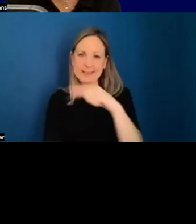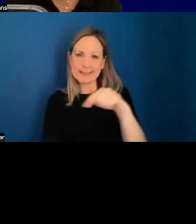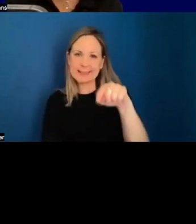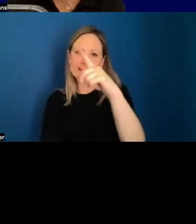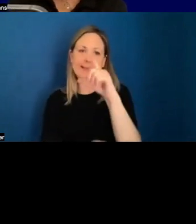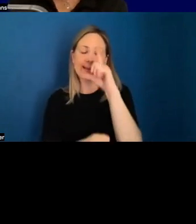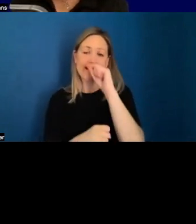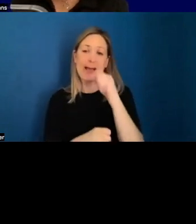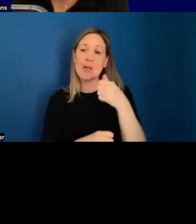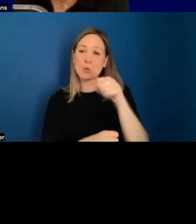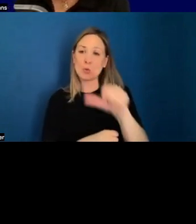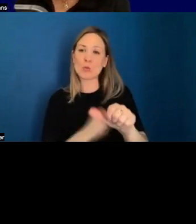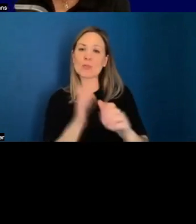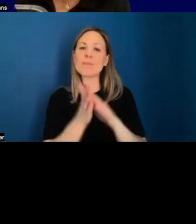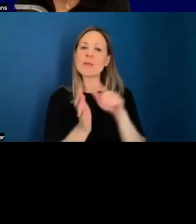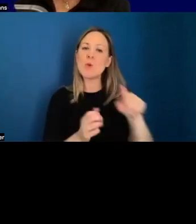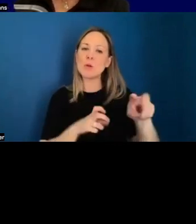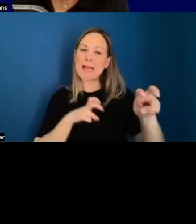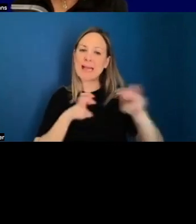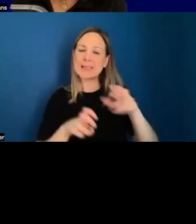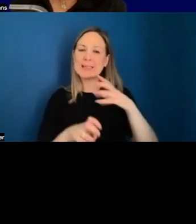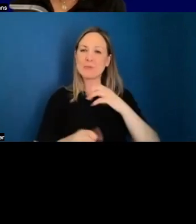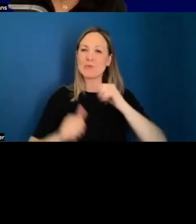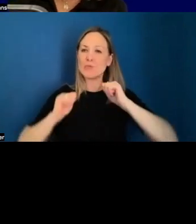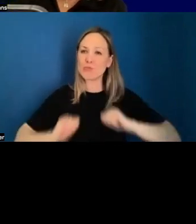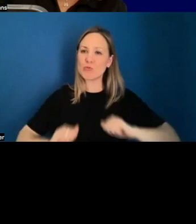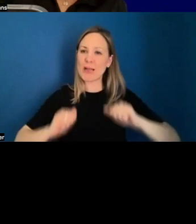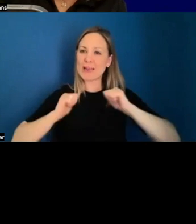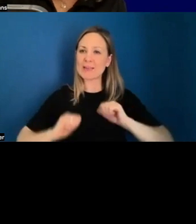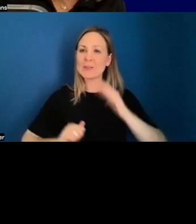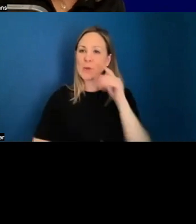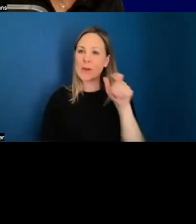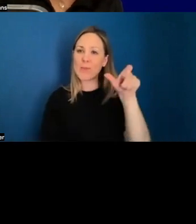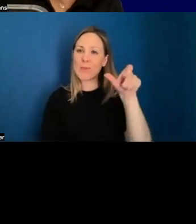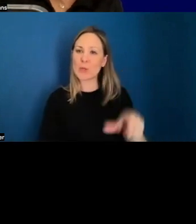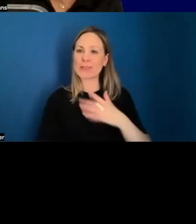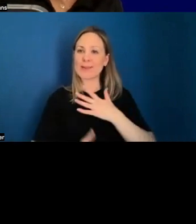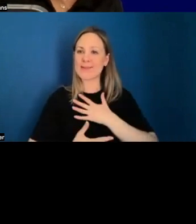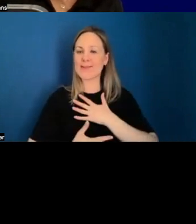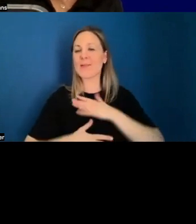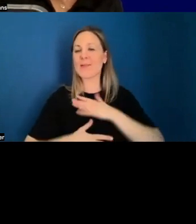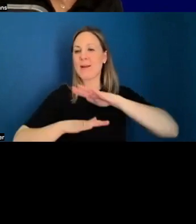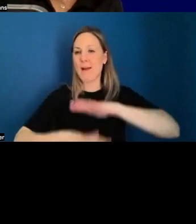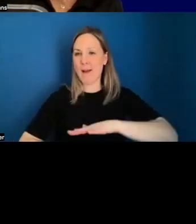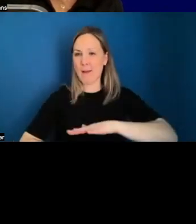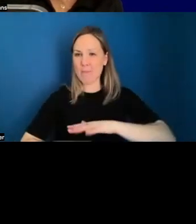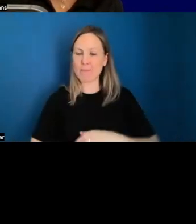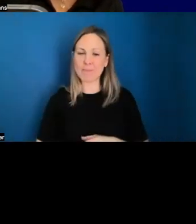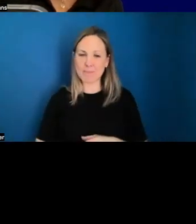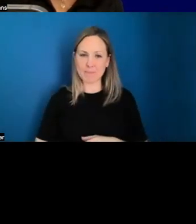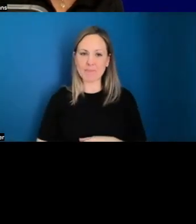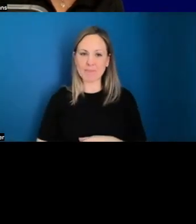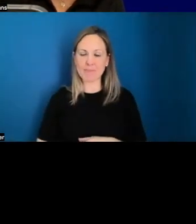to be practised in a period of calm so they can be employed when experiencing heighted states.